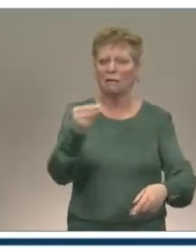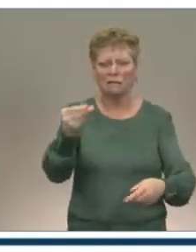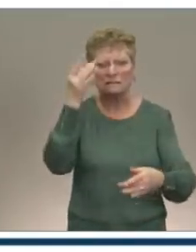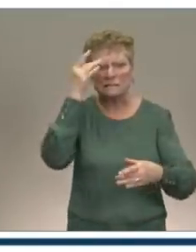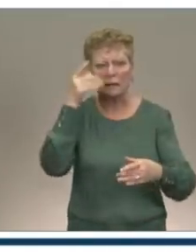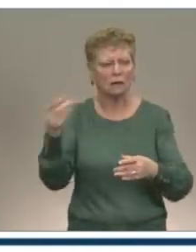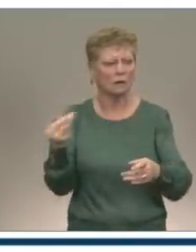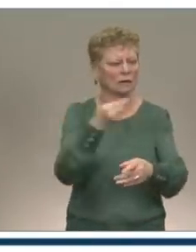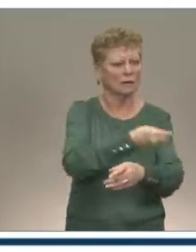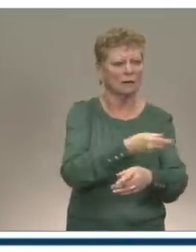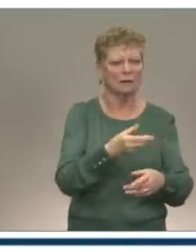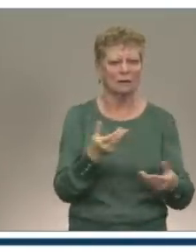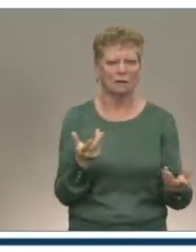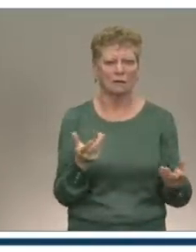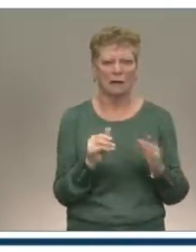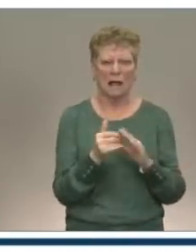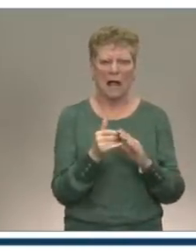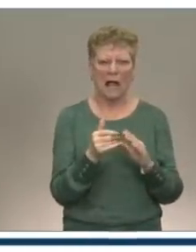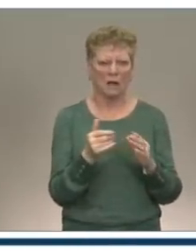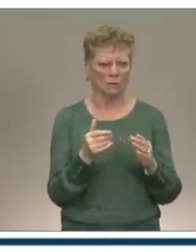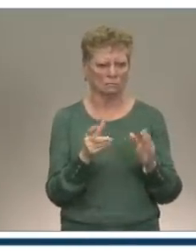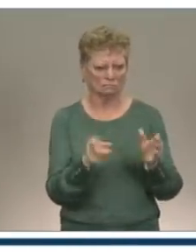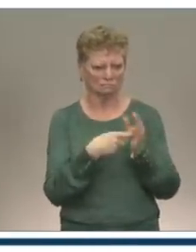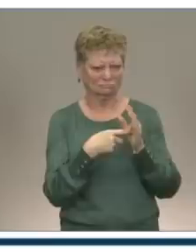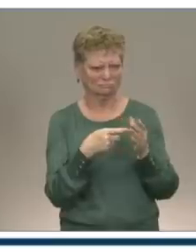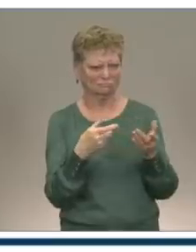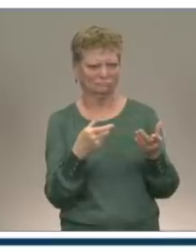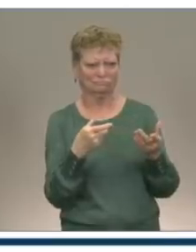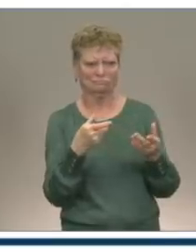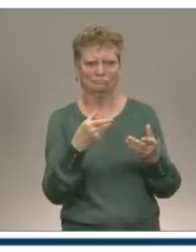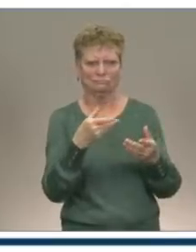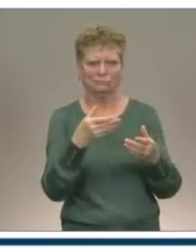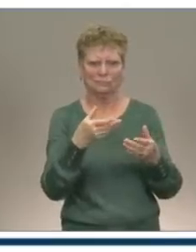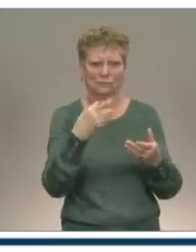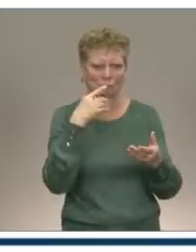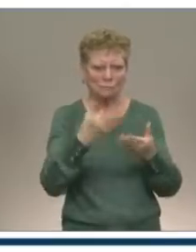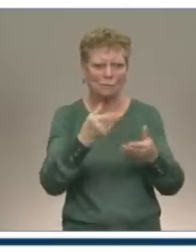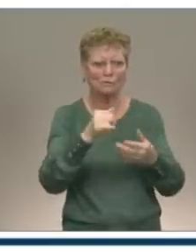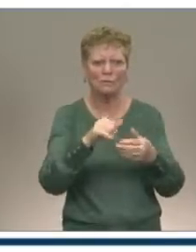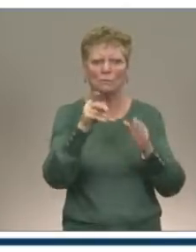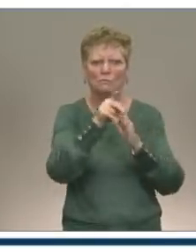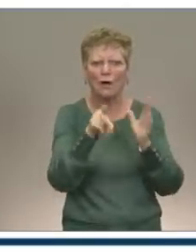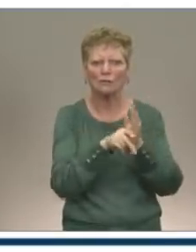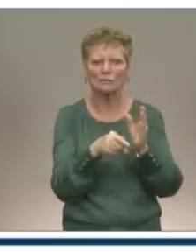and proof policies that exclude the unvaccinated be scientifically justified and finally have